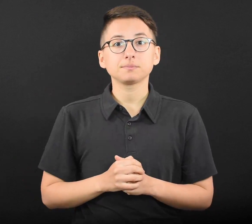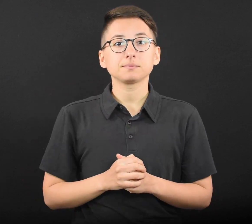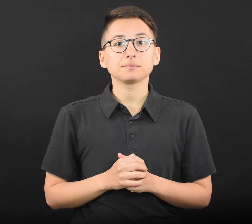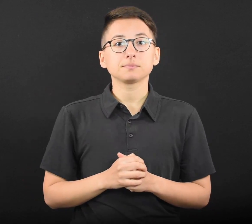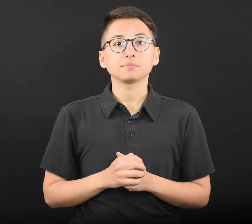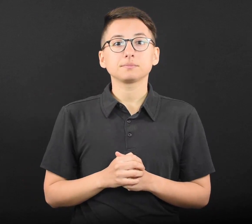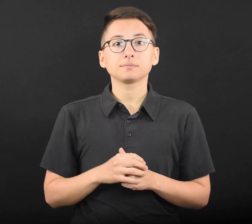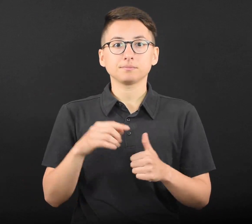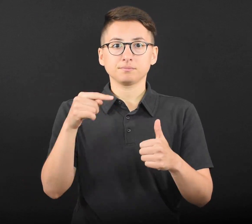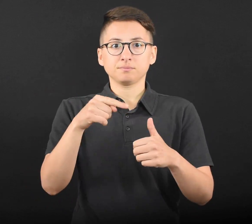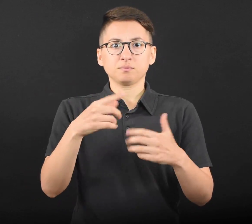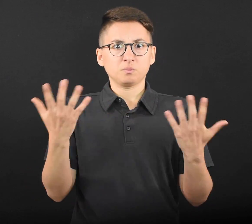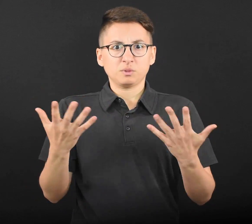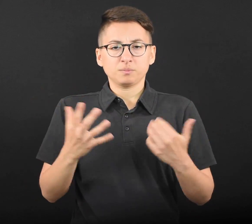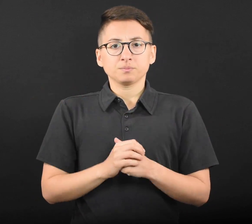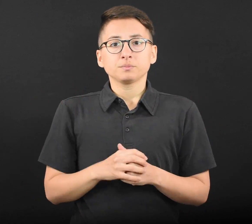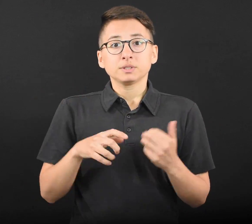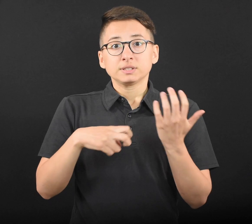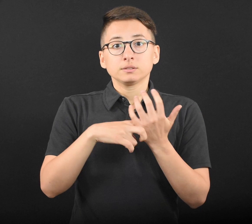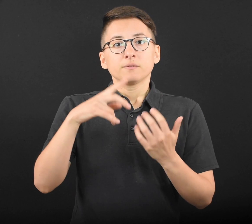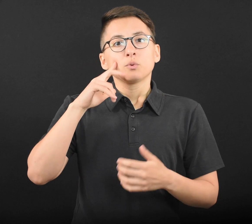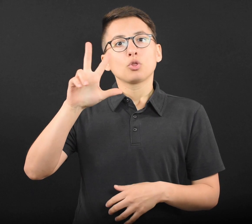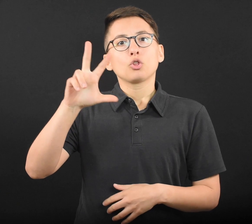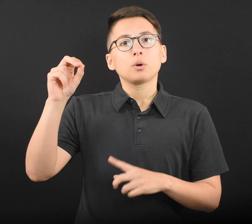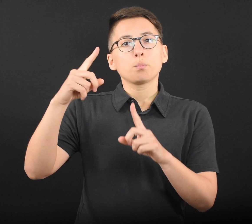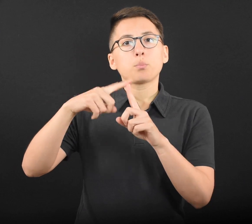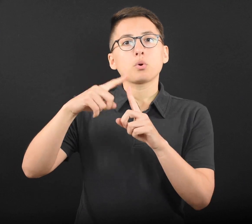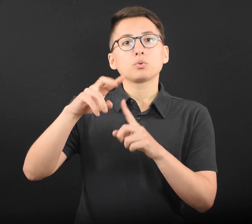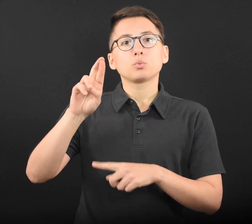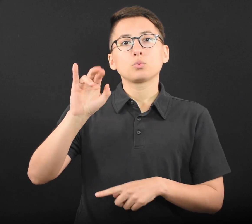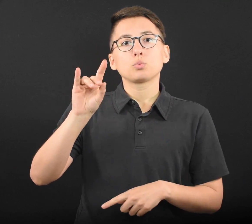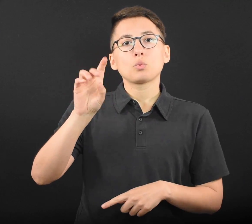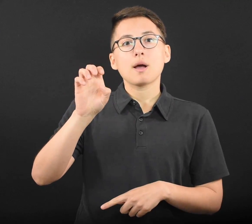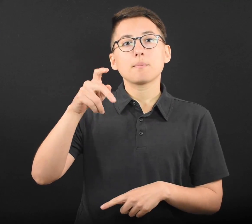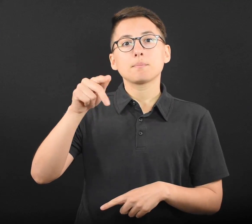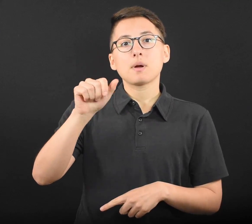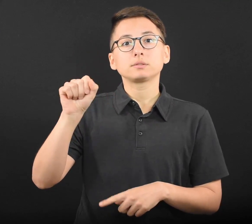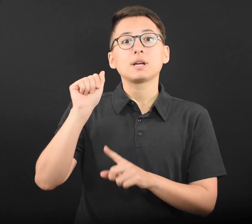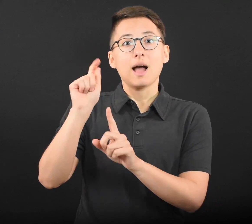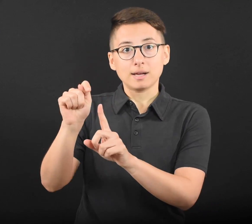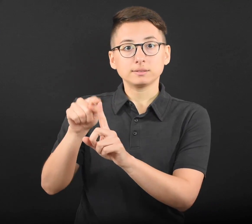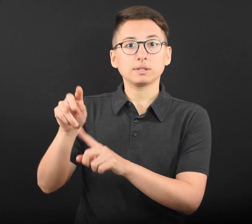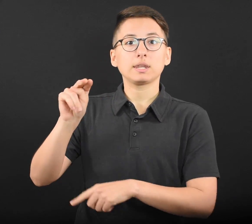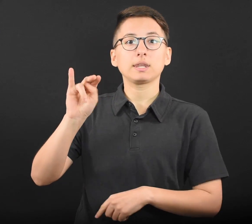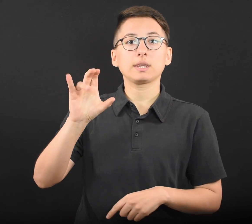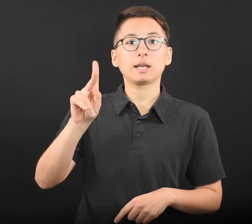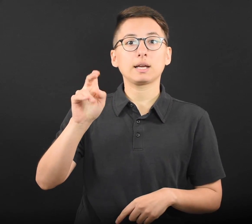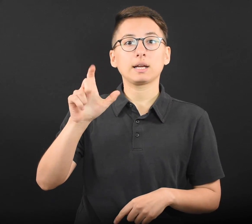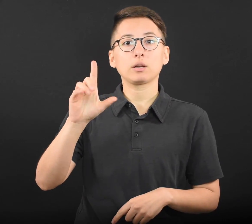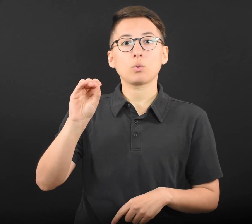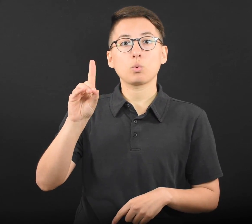Eligible for a 30-point ride pass at Nickelodeon Universe that can be redeemed through September 1,